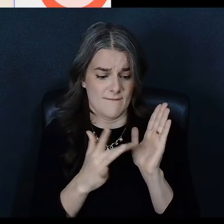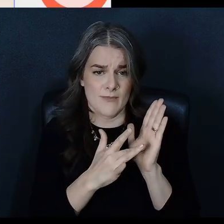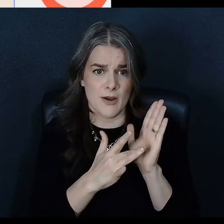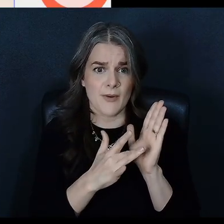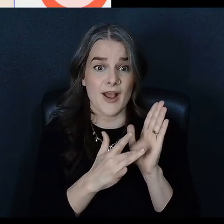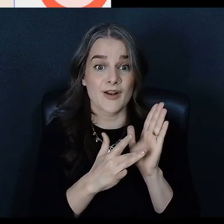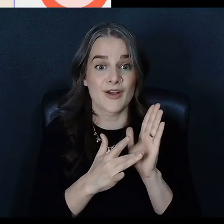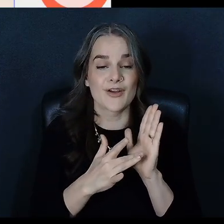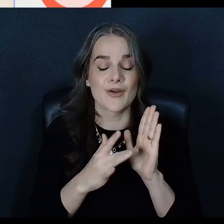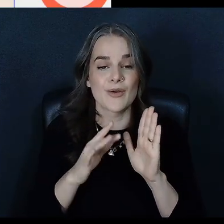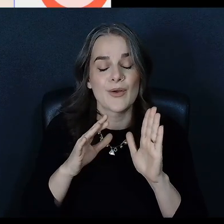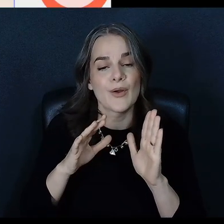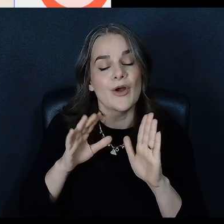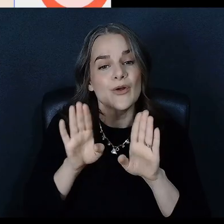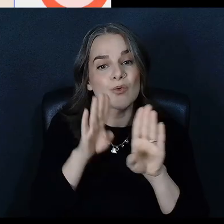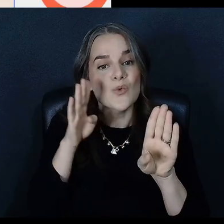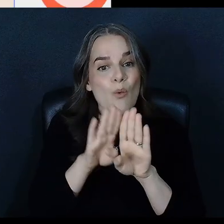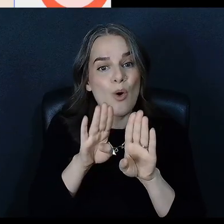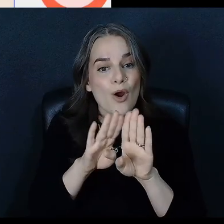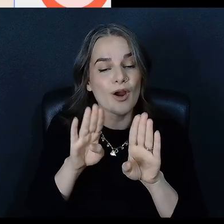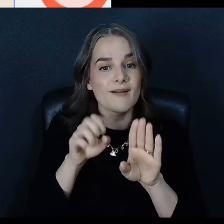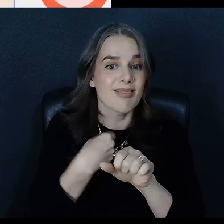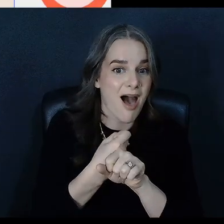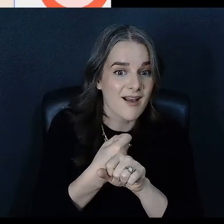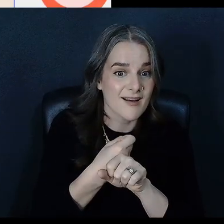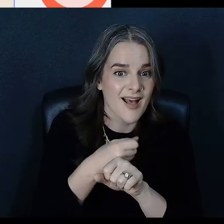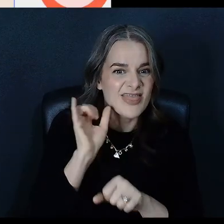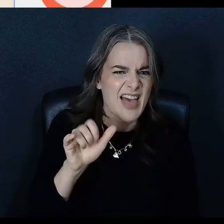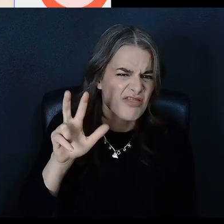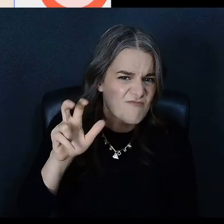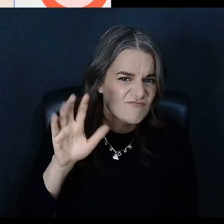The rest of these things, $100, $50, $40.